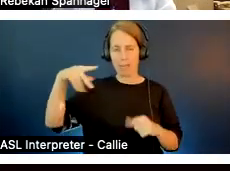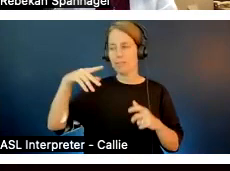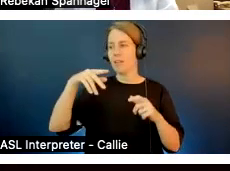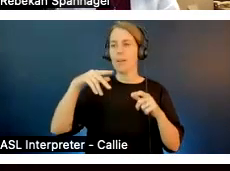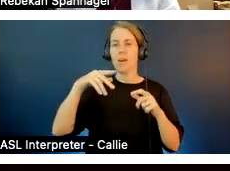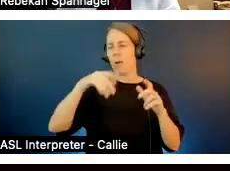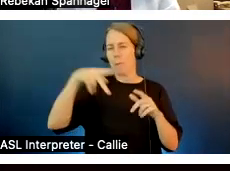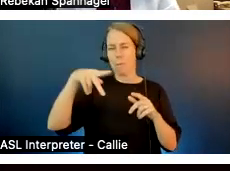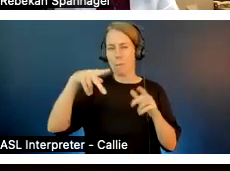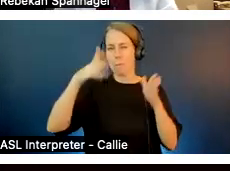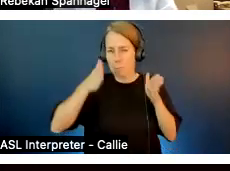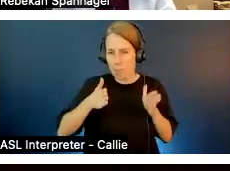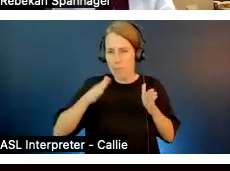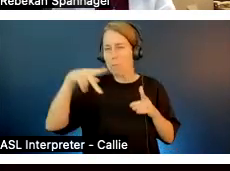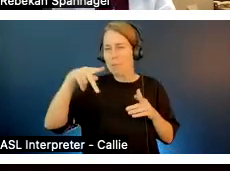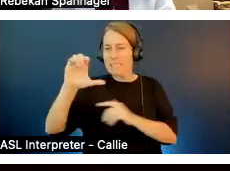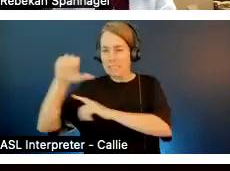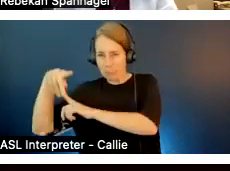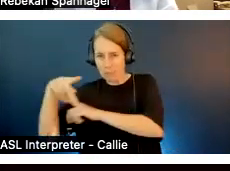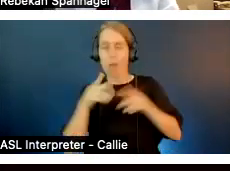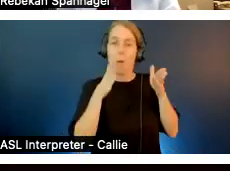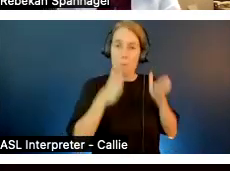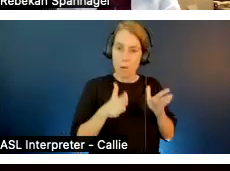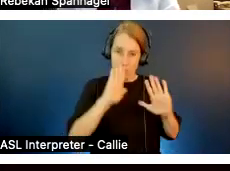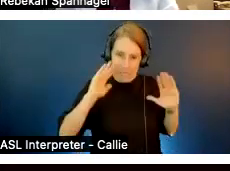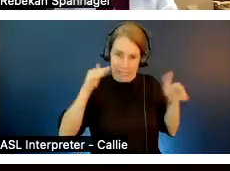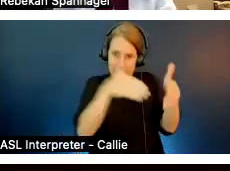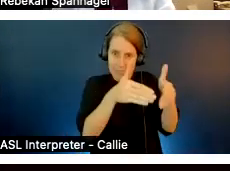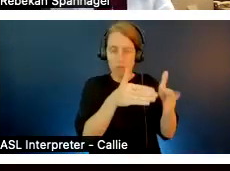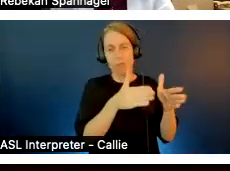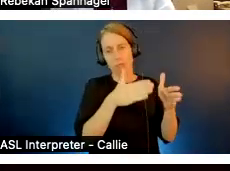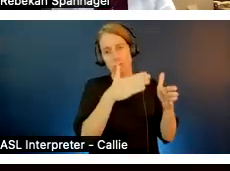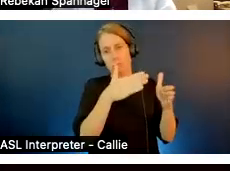which services they want to access again based on whether or not they need that service but also